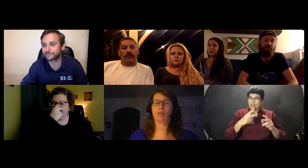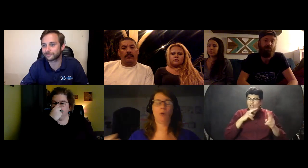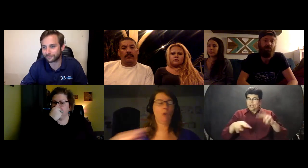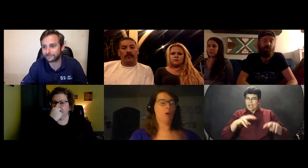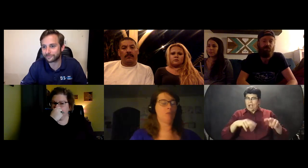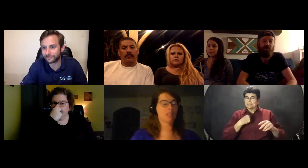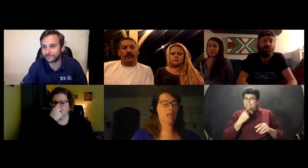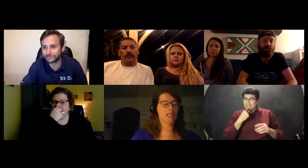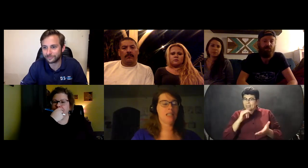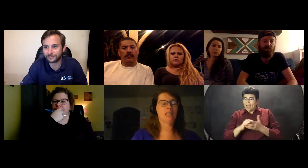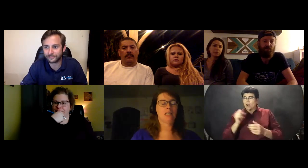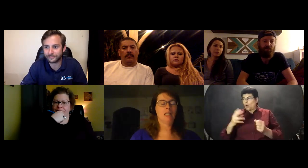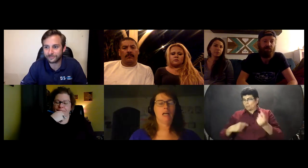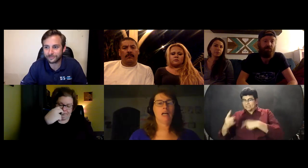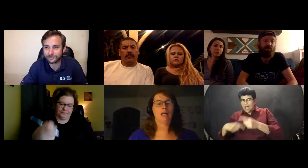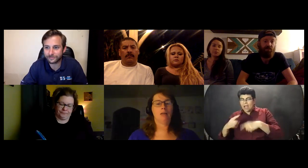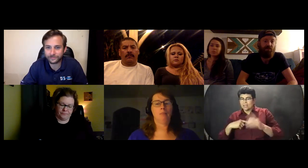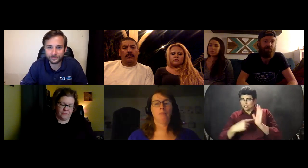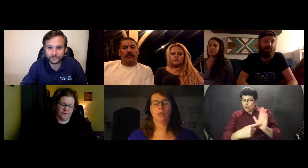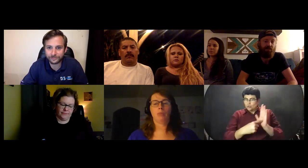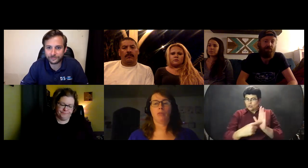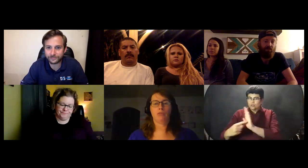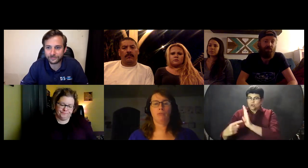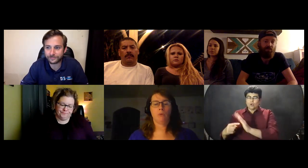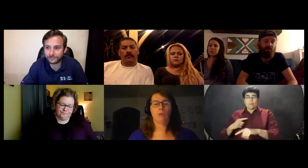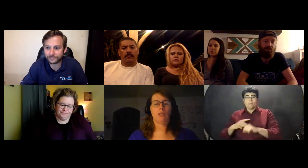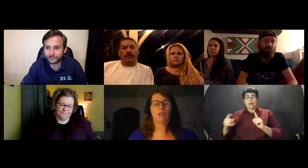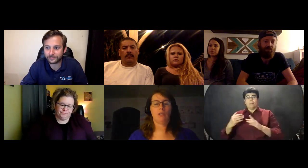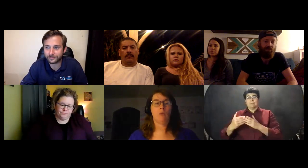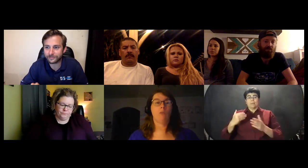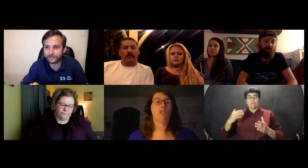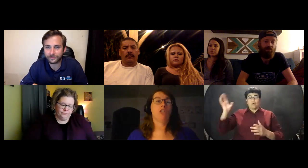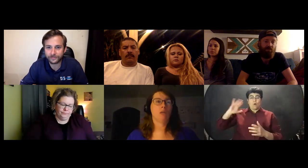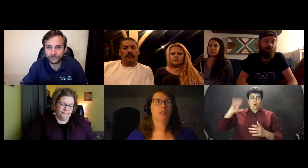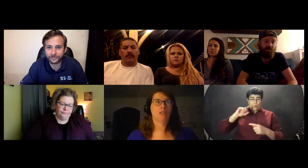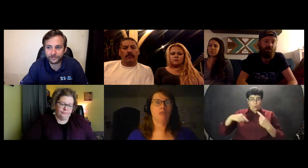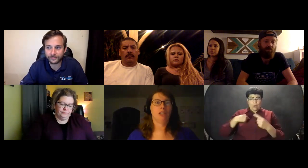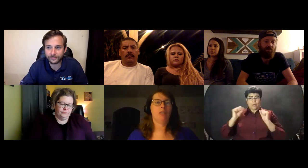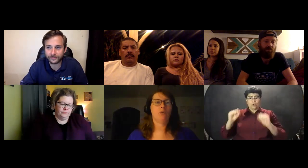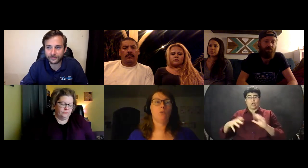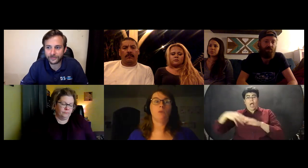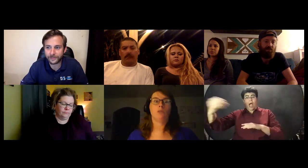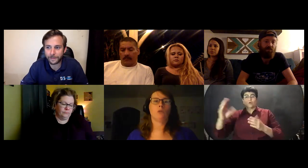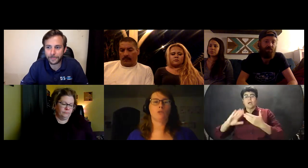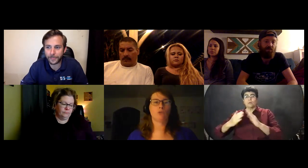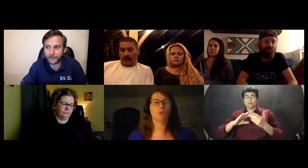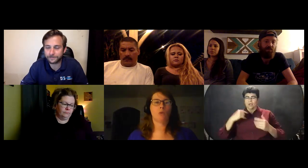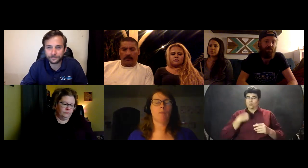or i'm signing it but before when we could go out the community we